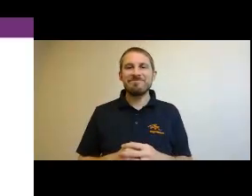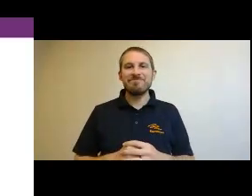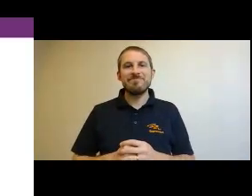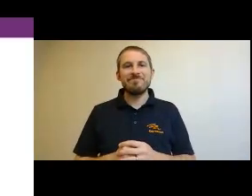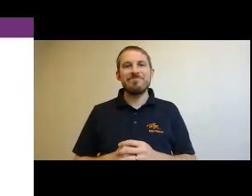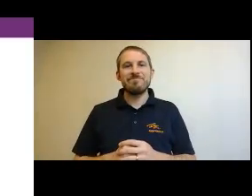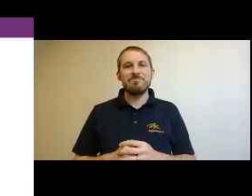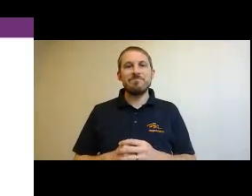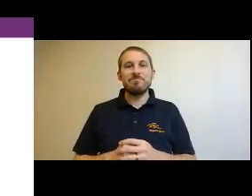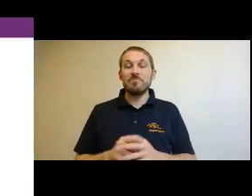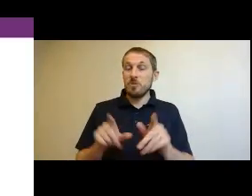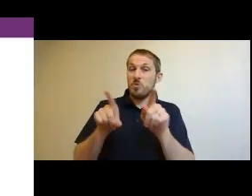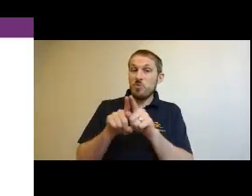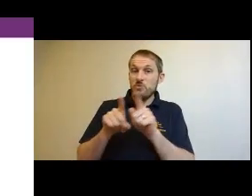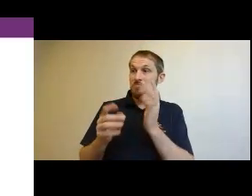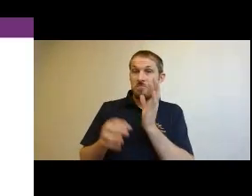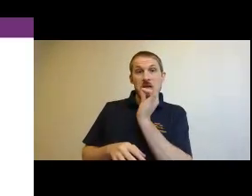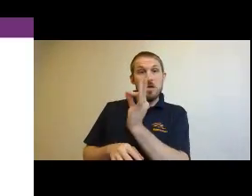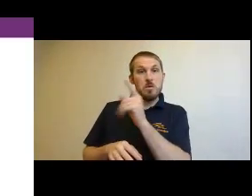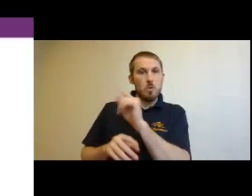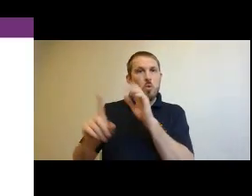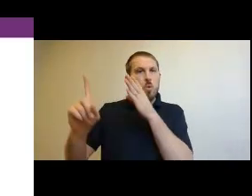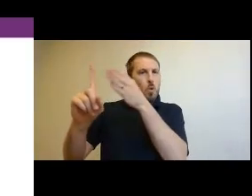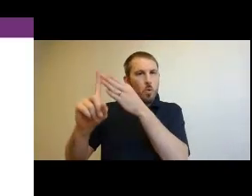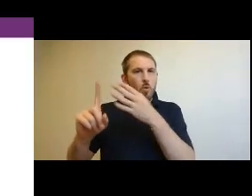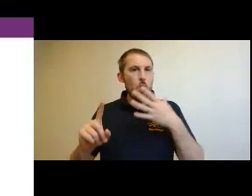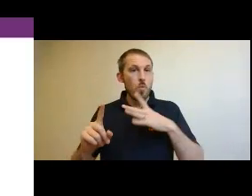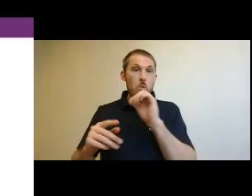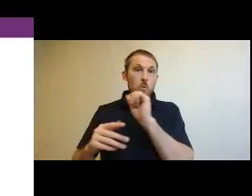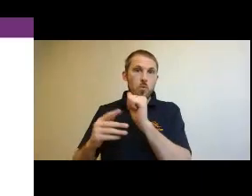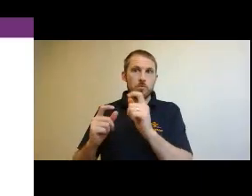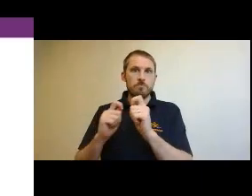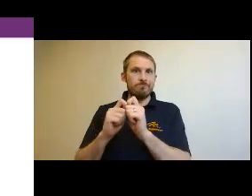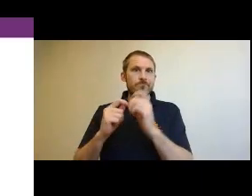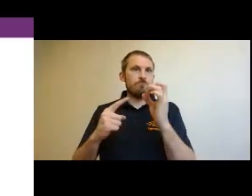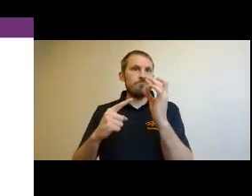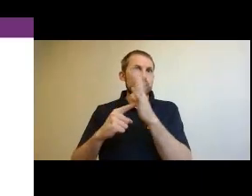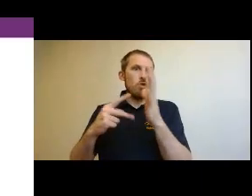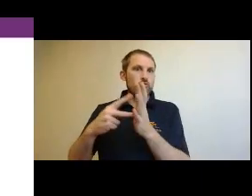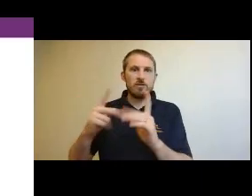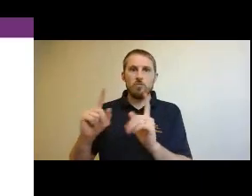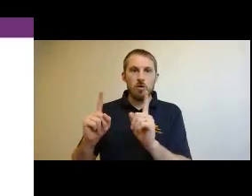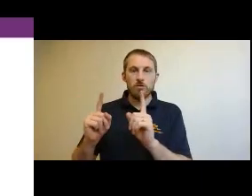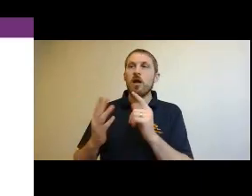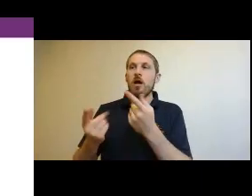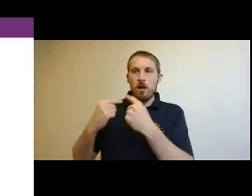They may also ask about their goals or priorities, and whether they're already linked in with other support